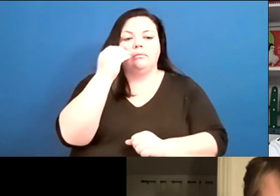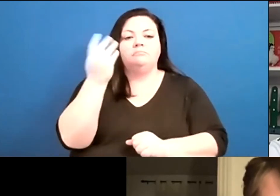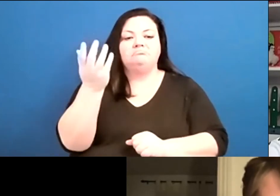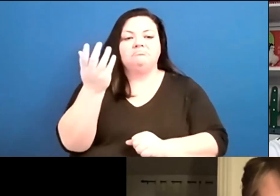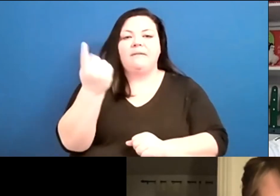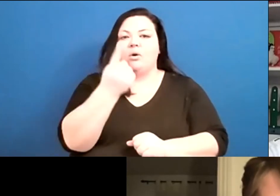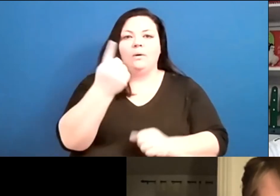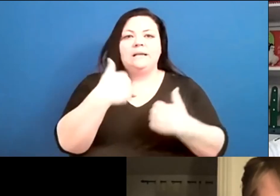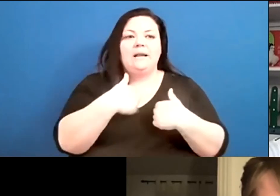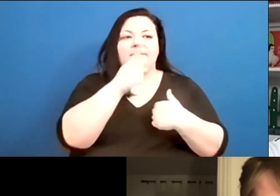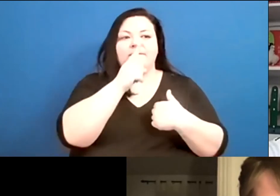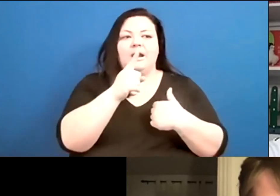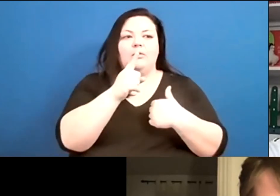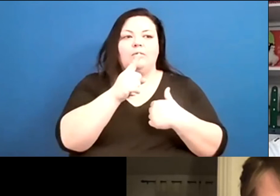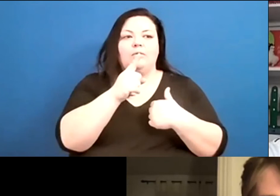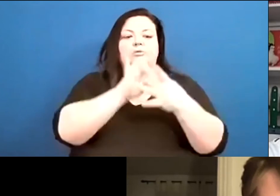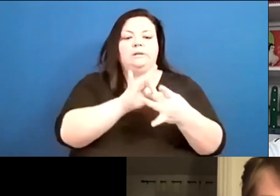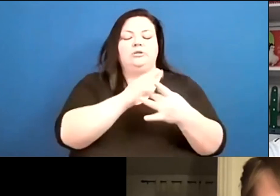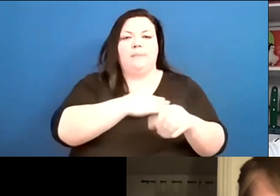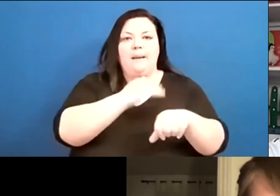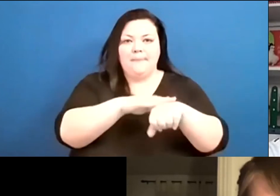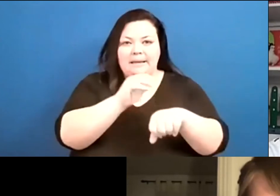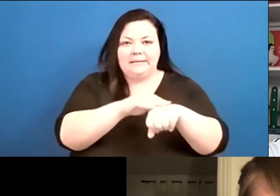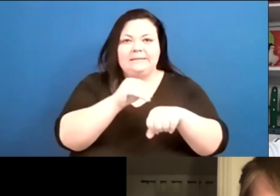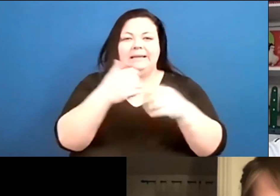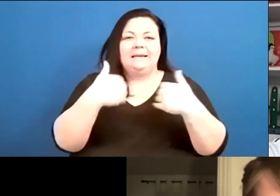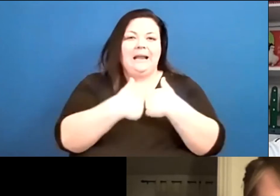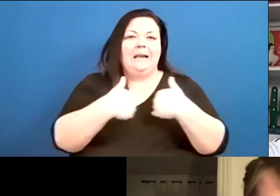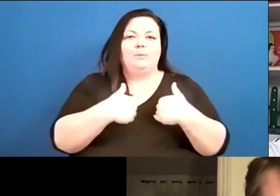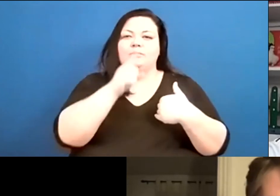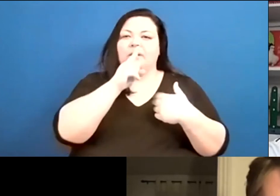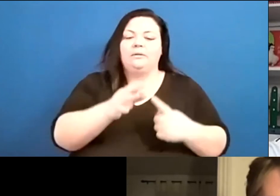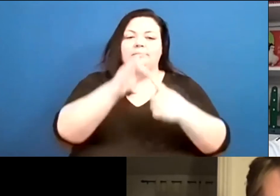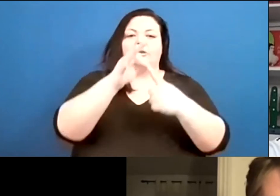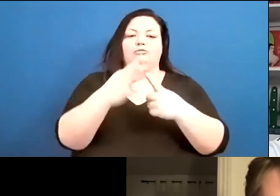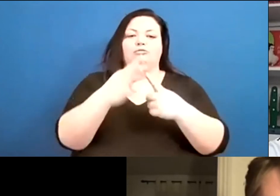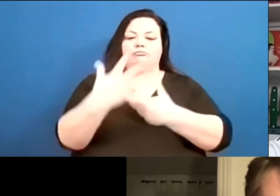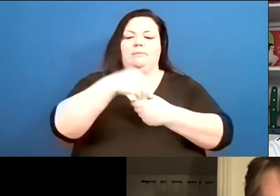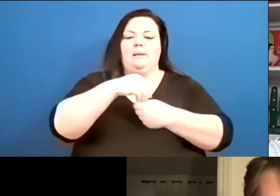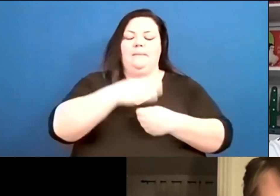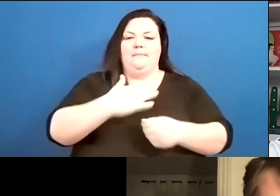special connection with my pets and like animals are very much a part of my writing as well.